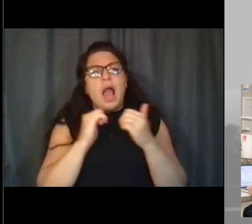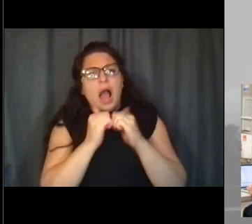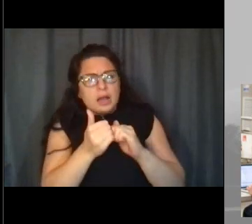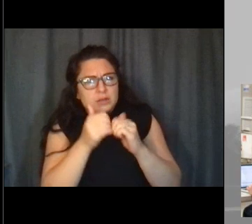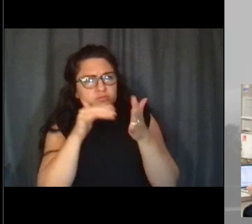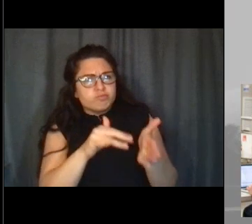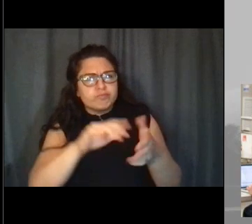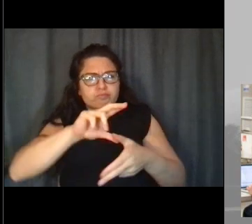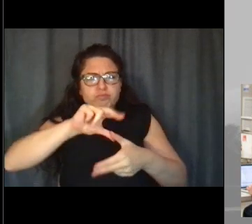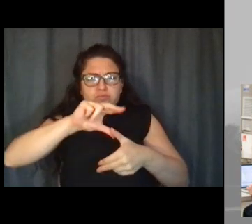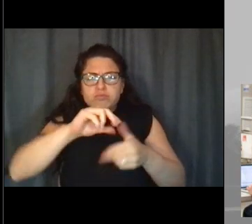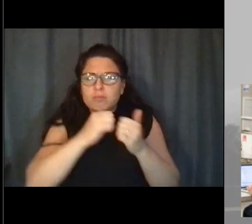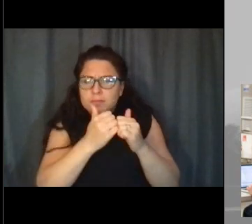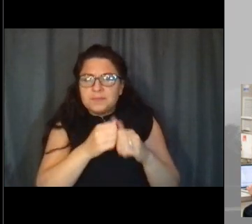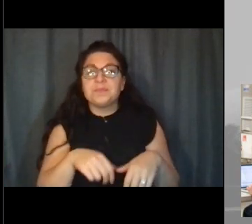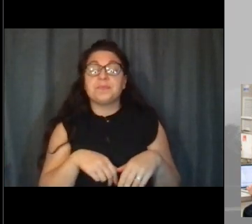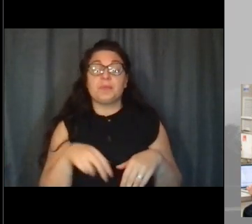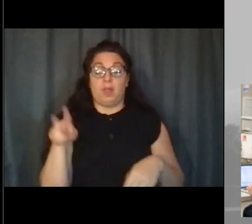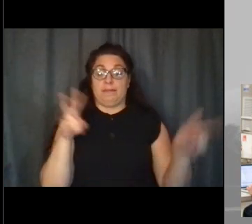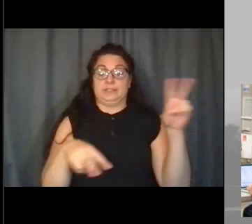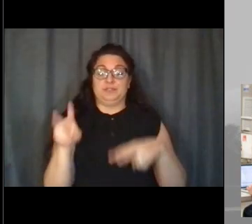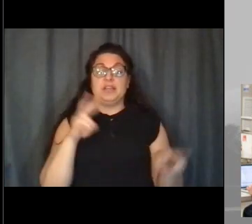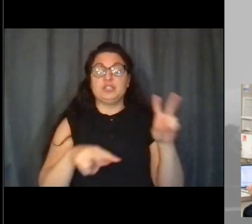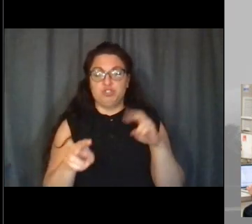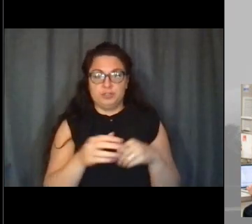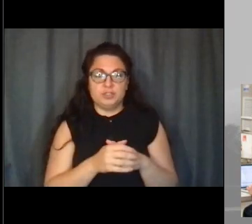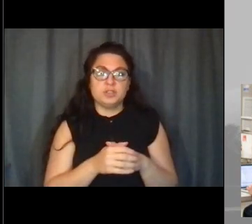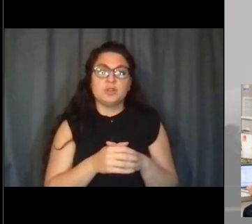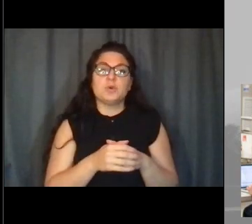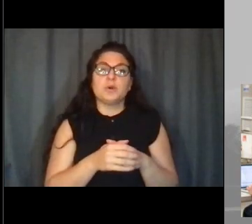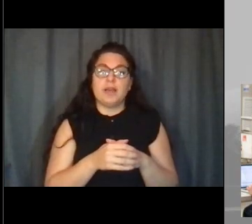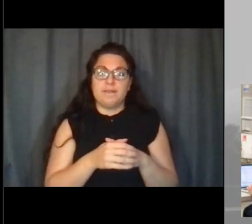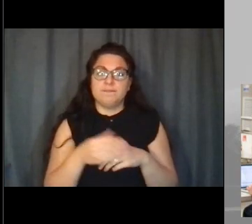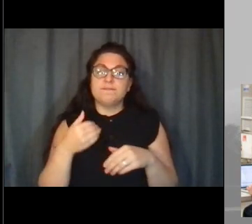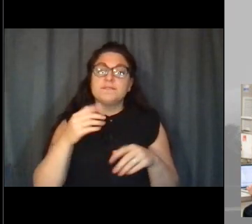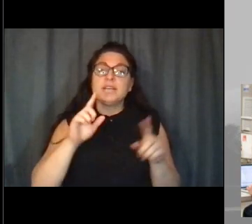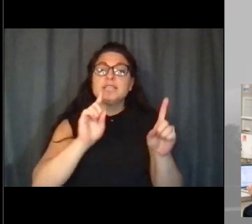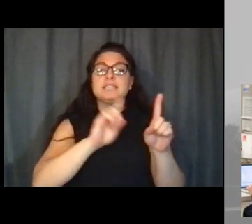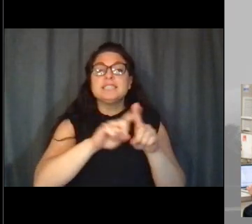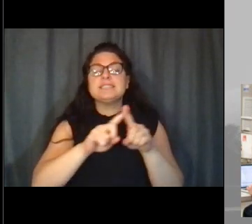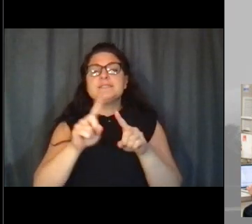and that's with observations. So we've got surface observations that we take. Things like temperature and pressure